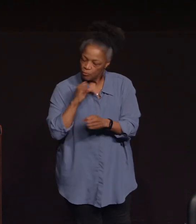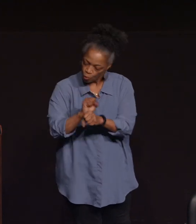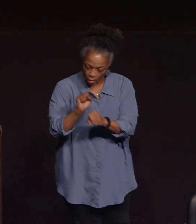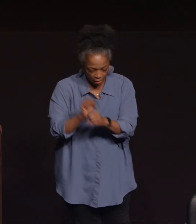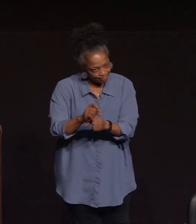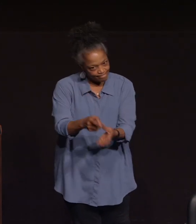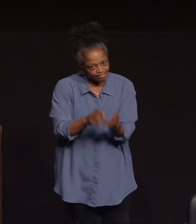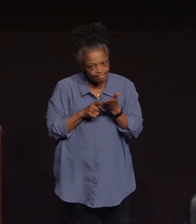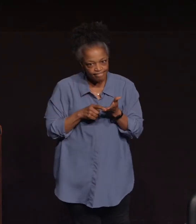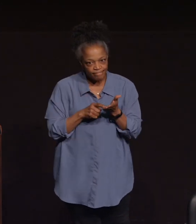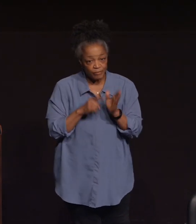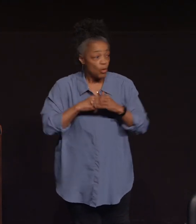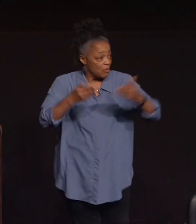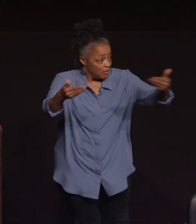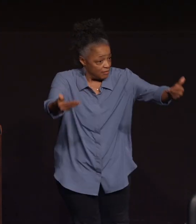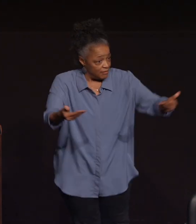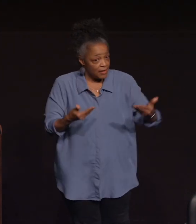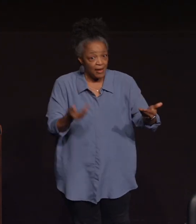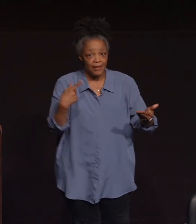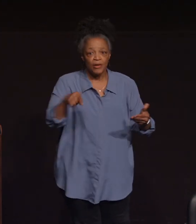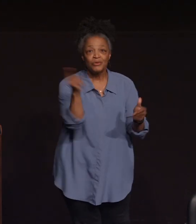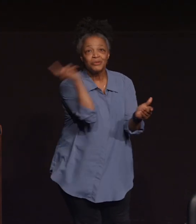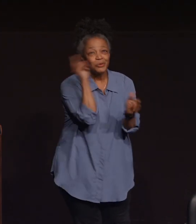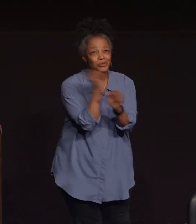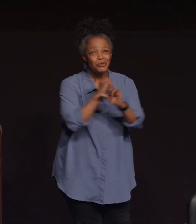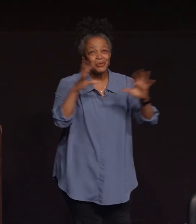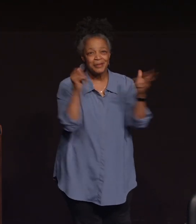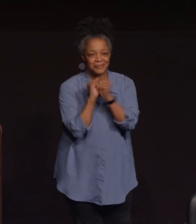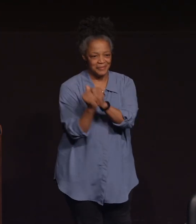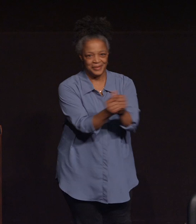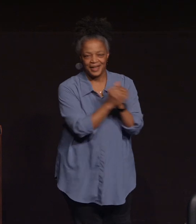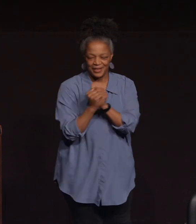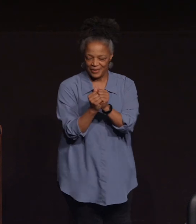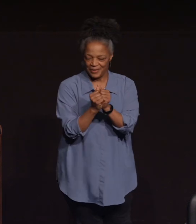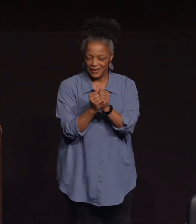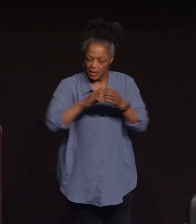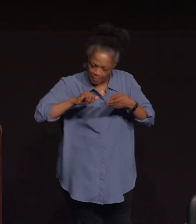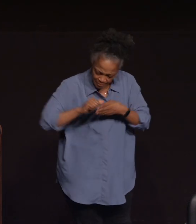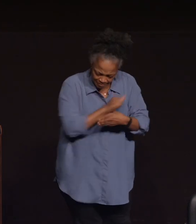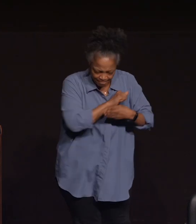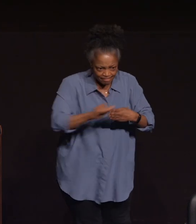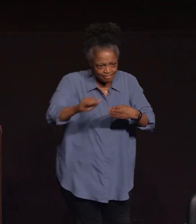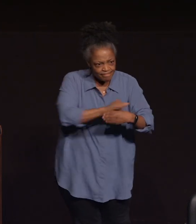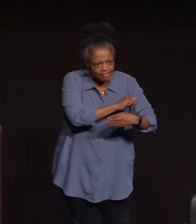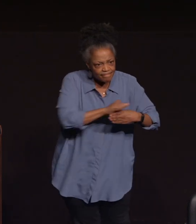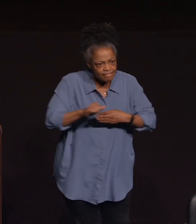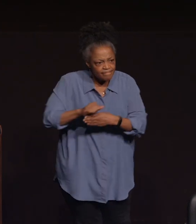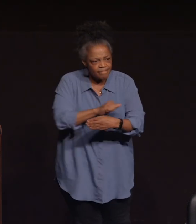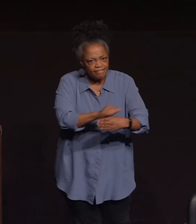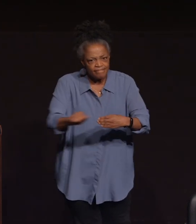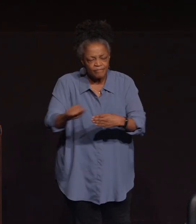It is an invitation to dream together and practice for new,